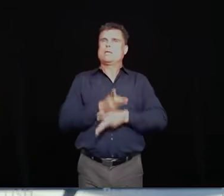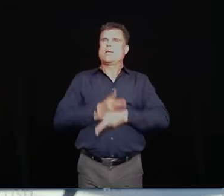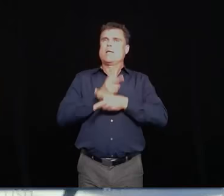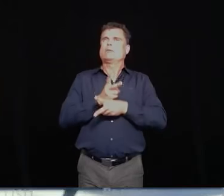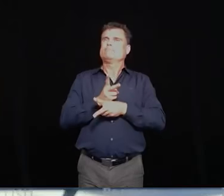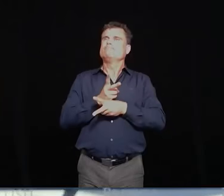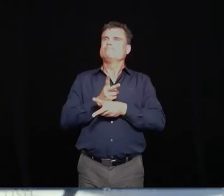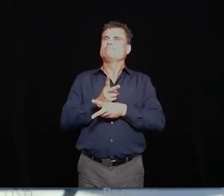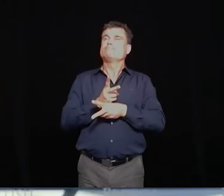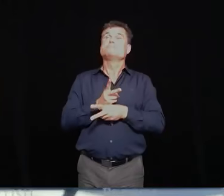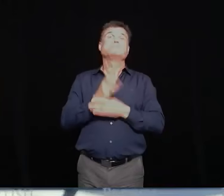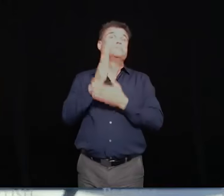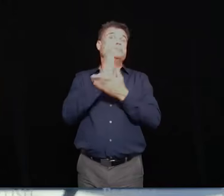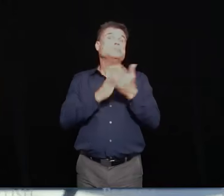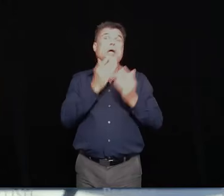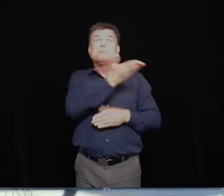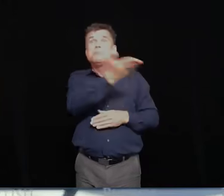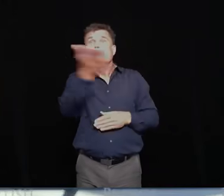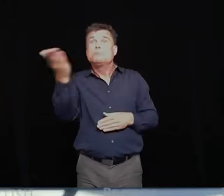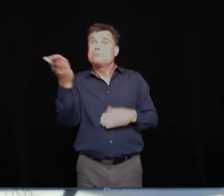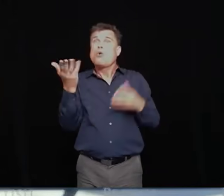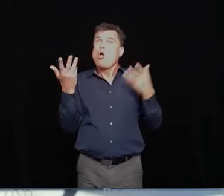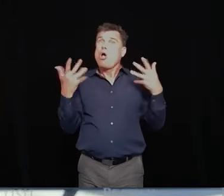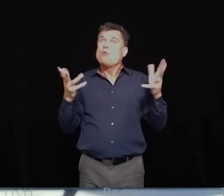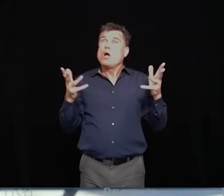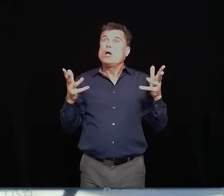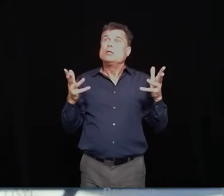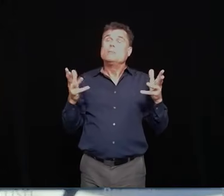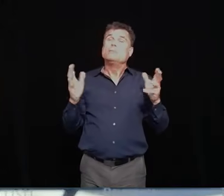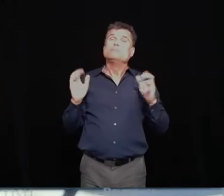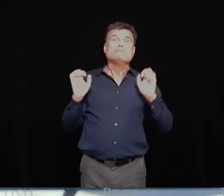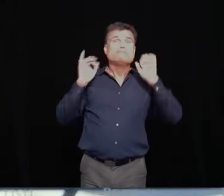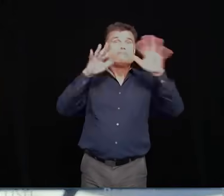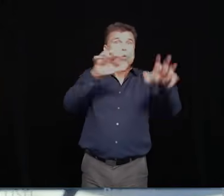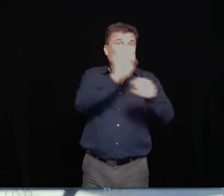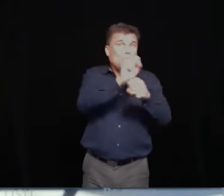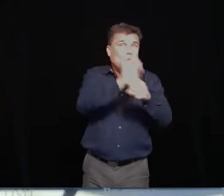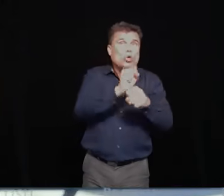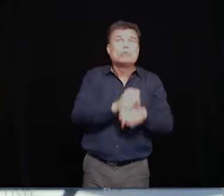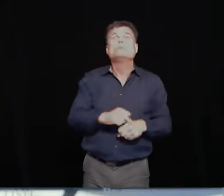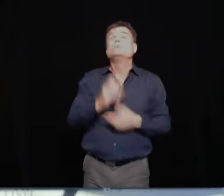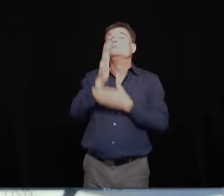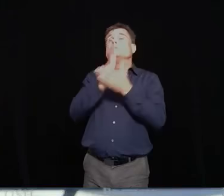Which we will of course be continuing to do with the fall while also enabling public health